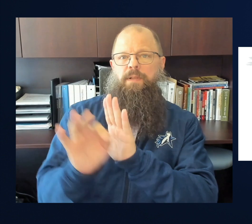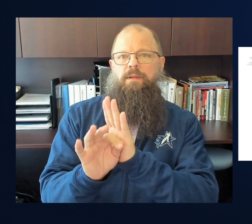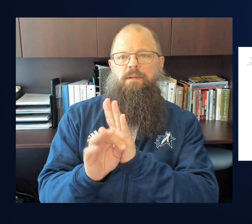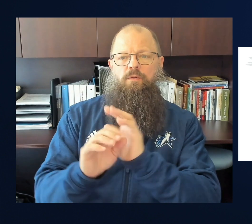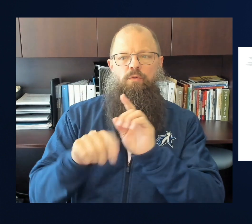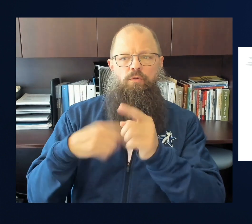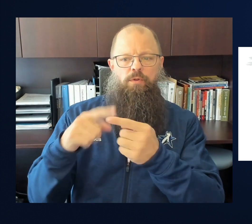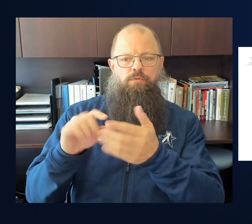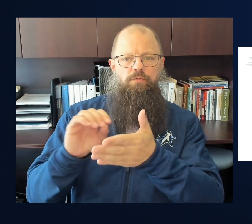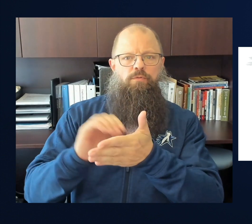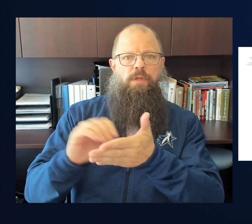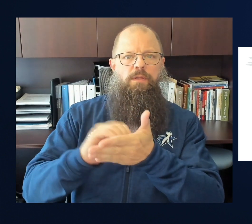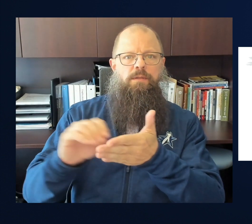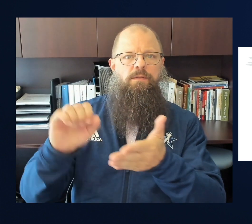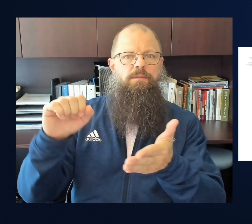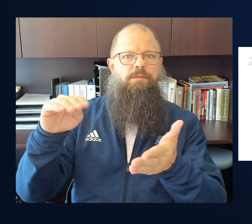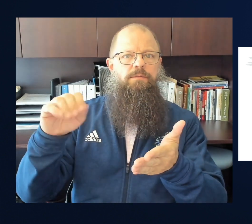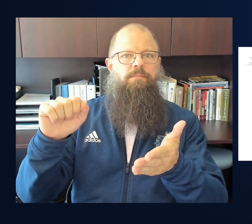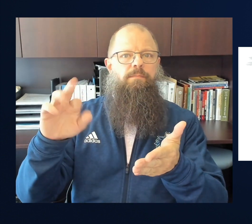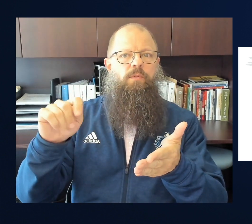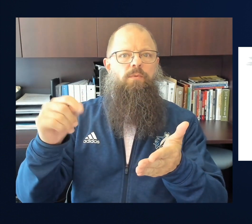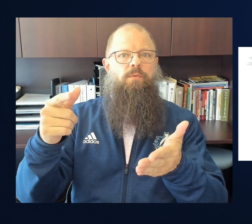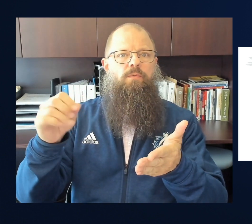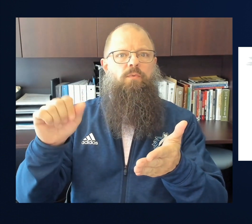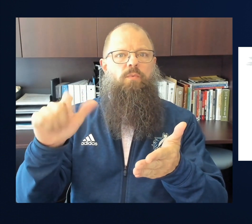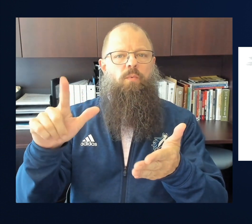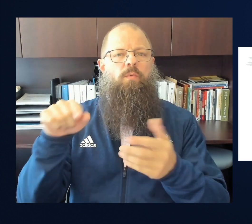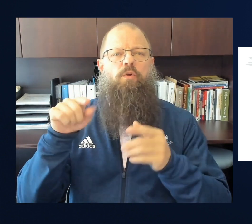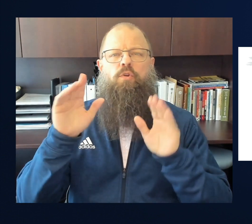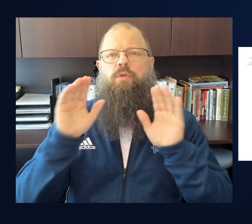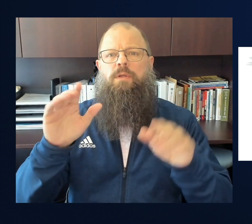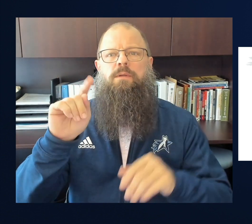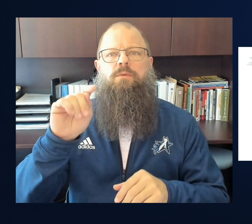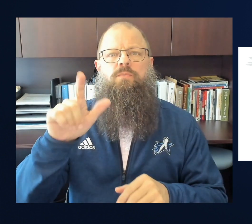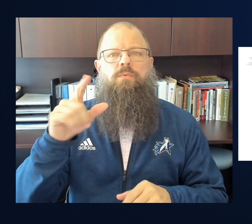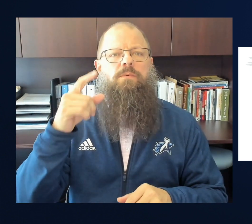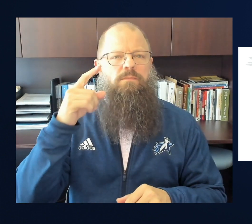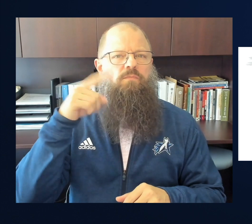This is the SMART goal formula. Whenever you're writing those out, this is